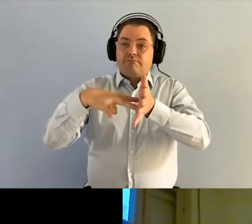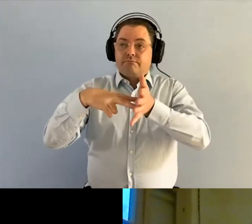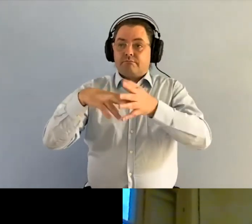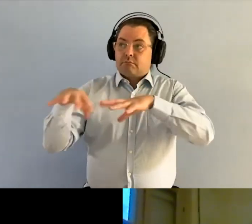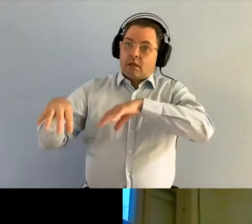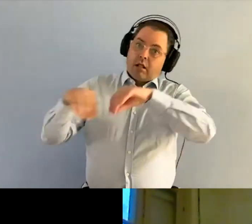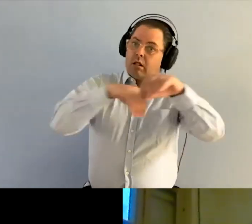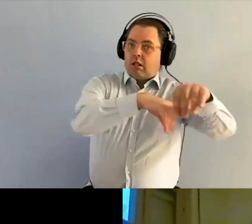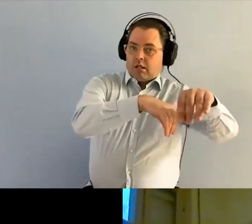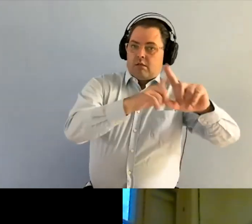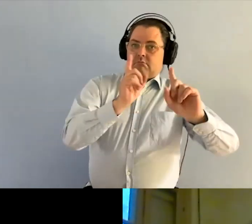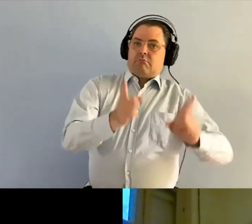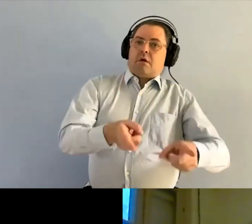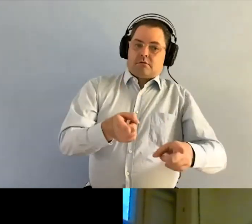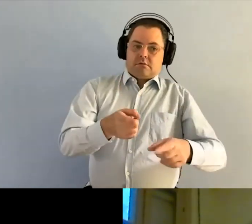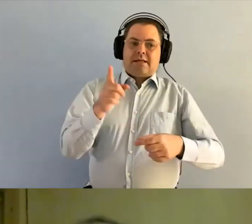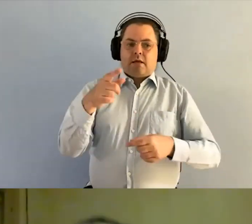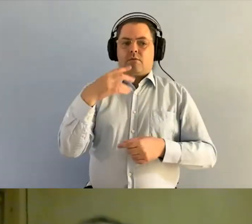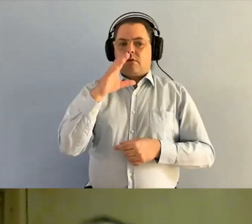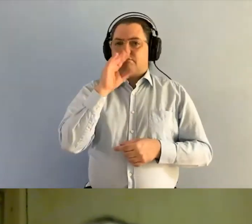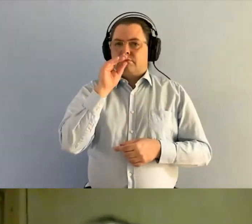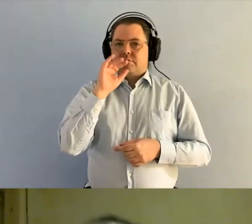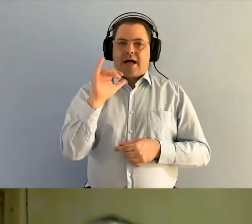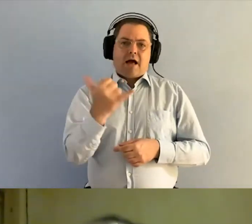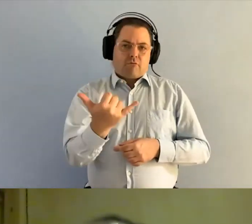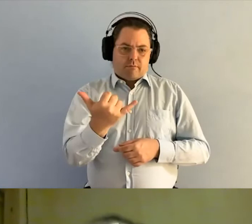an open message. Is currently a displaced person